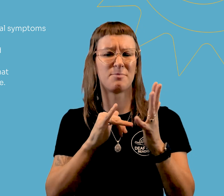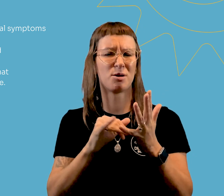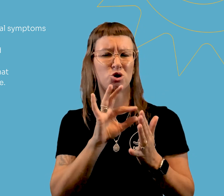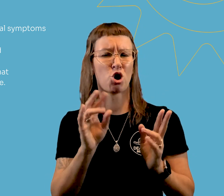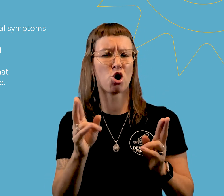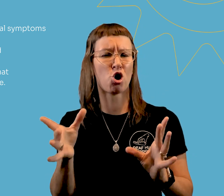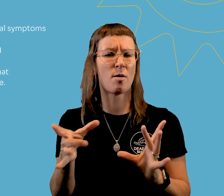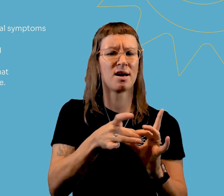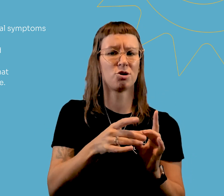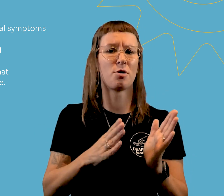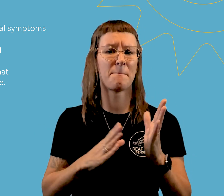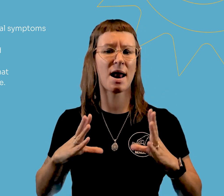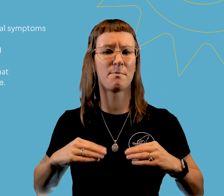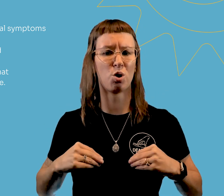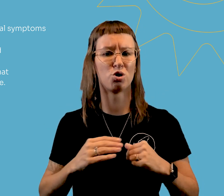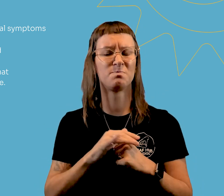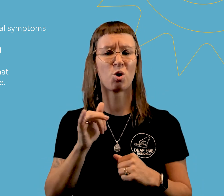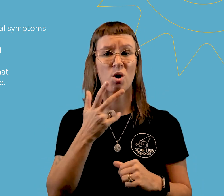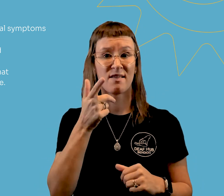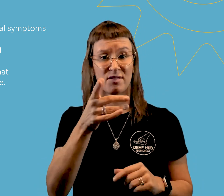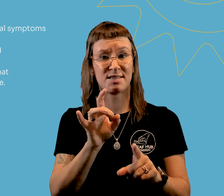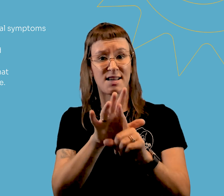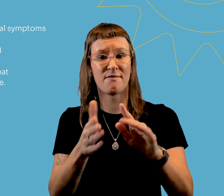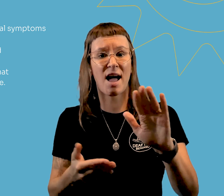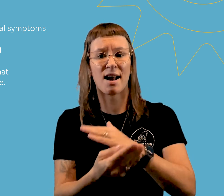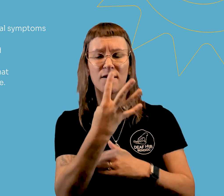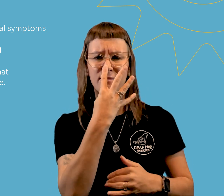are younger than 45 years and experiencing menopause type symptoms,